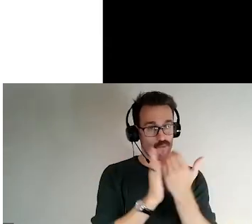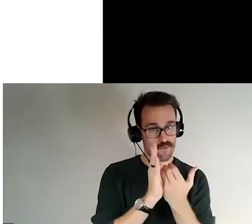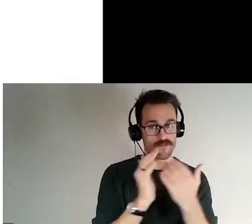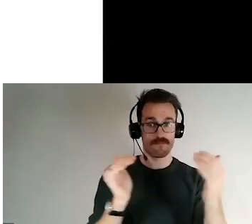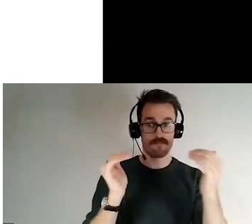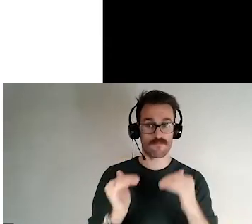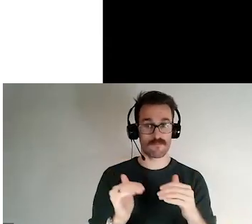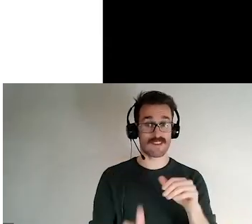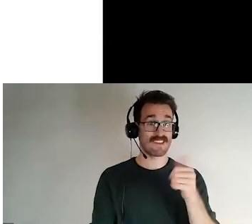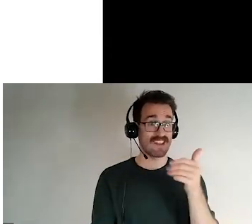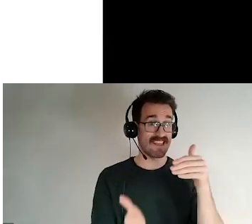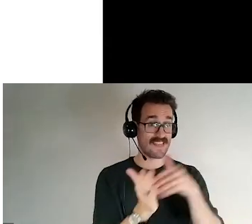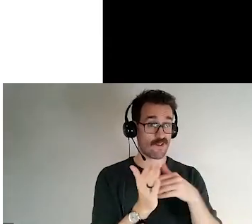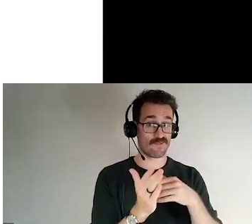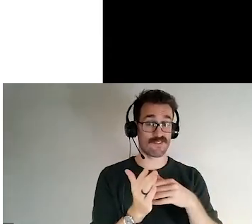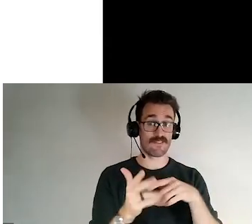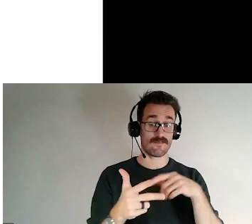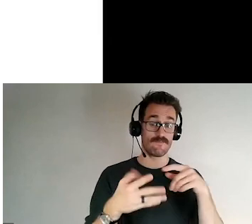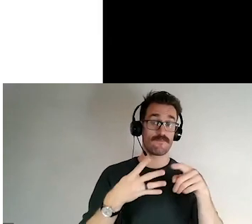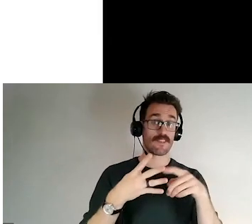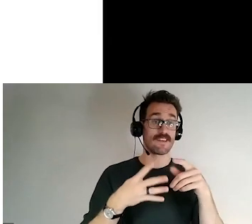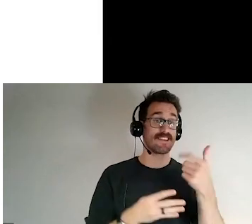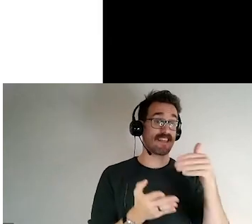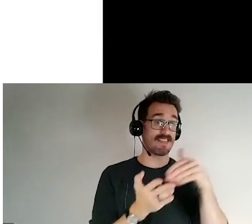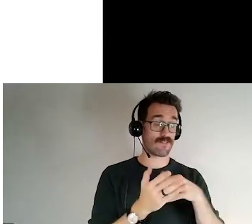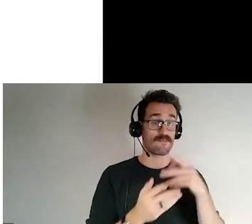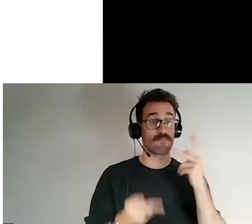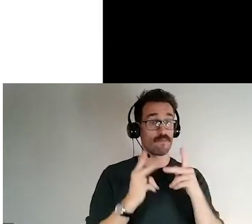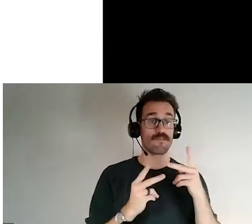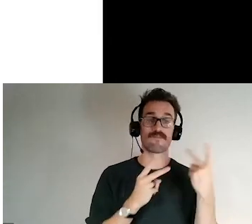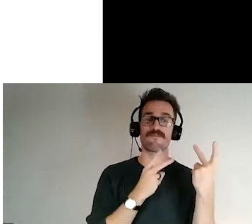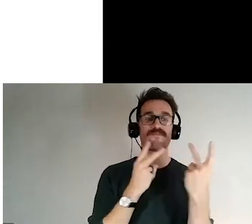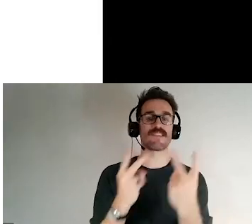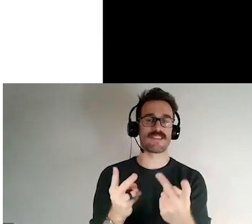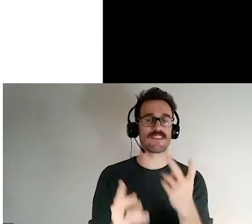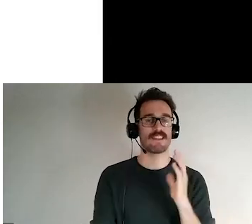of our Arthritis and Work landing page, 4000 visitors to our online accommodation tool,